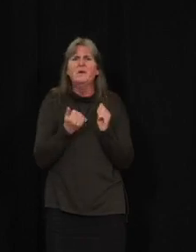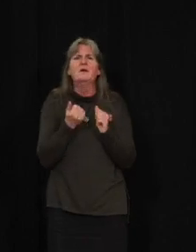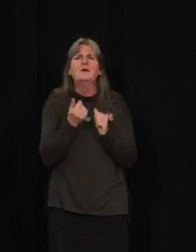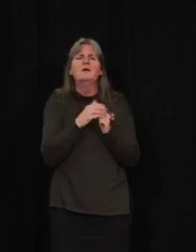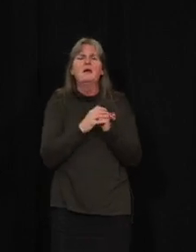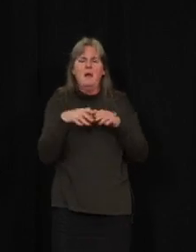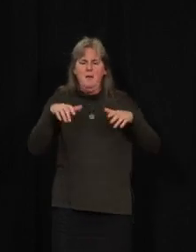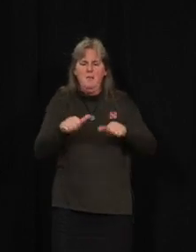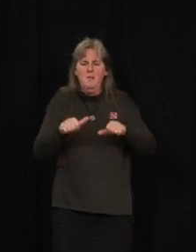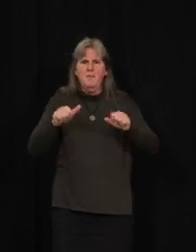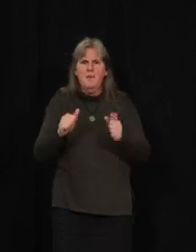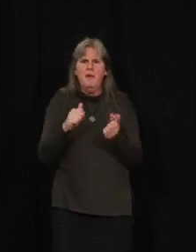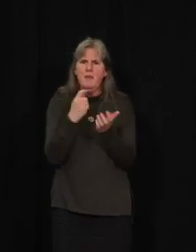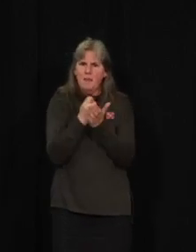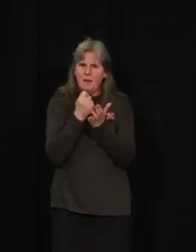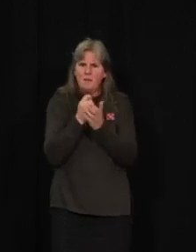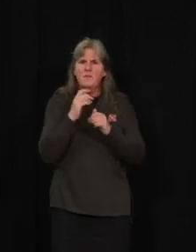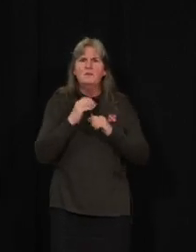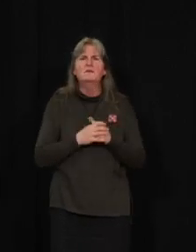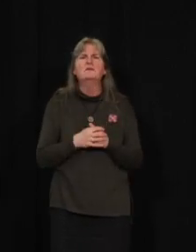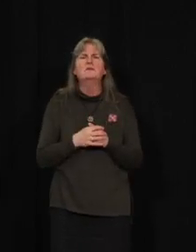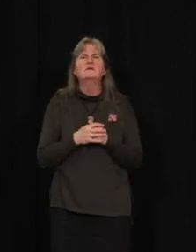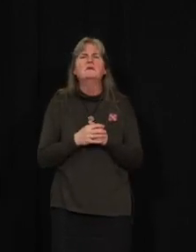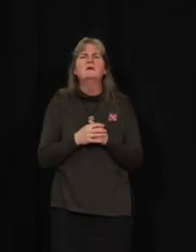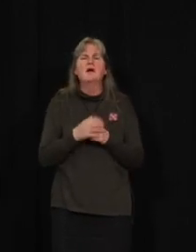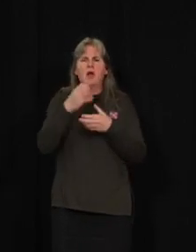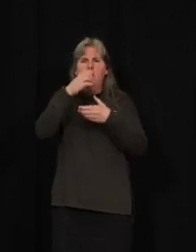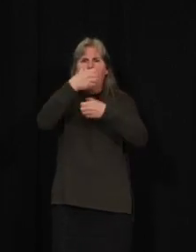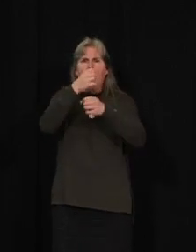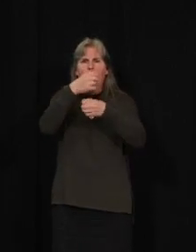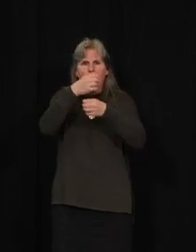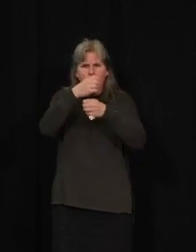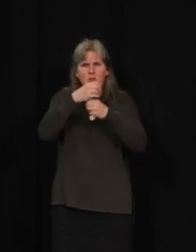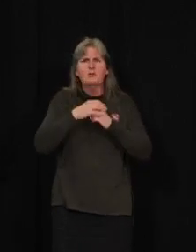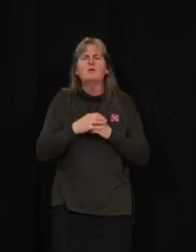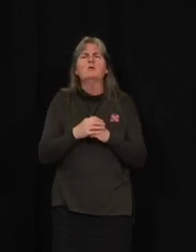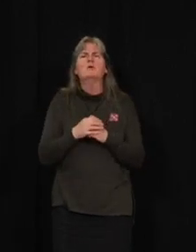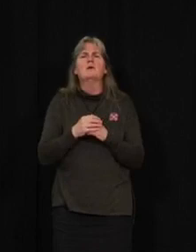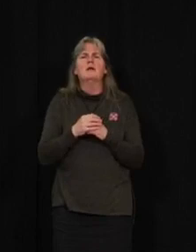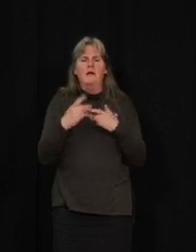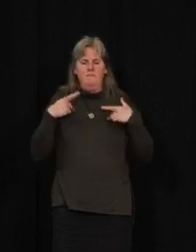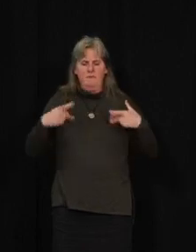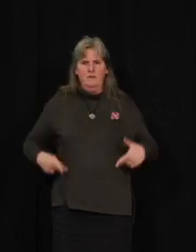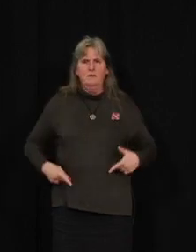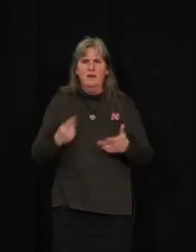chiropractors, physiotherapists and occupational therapists,